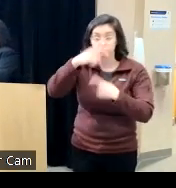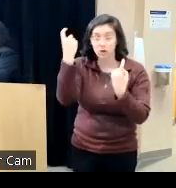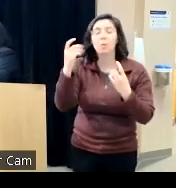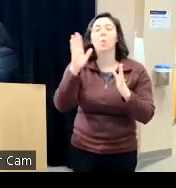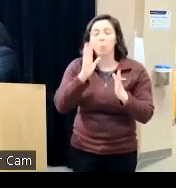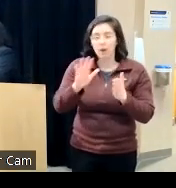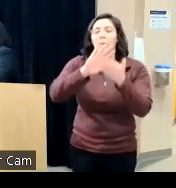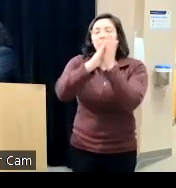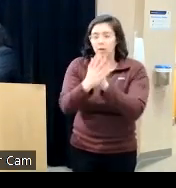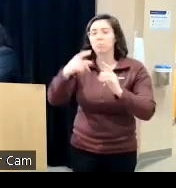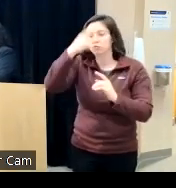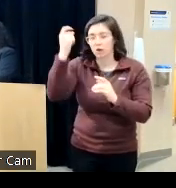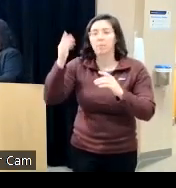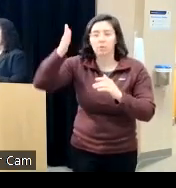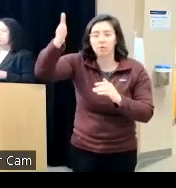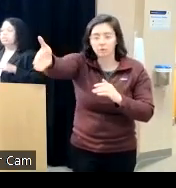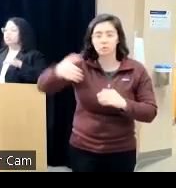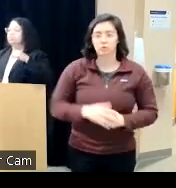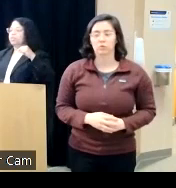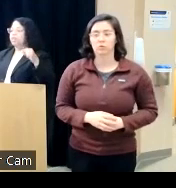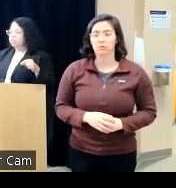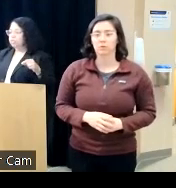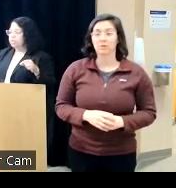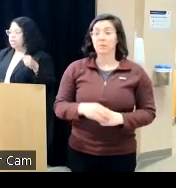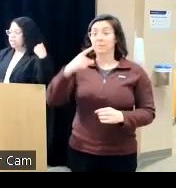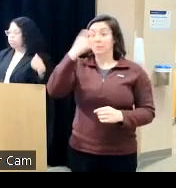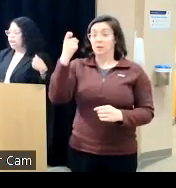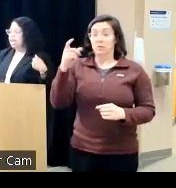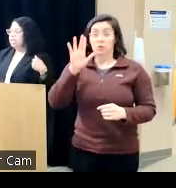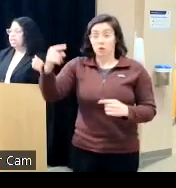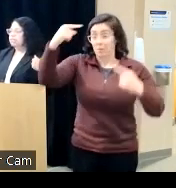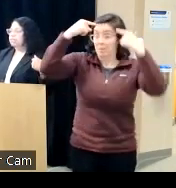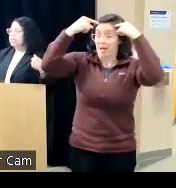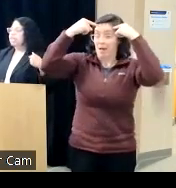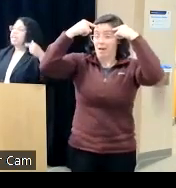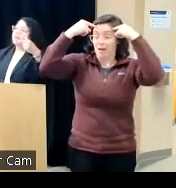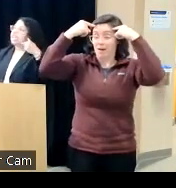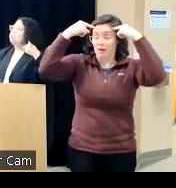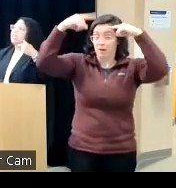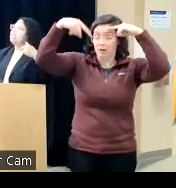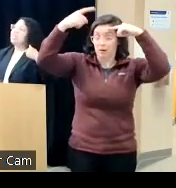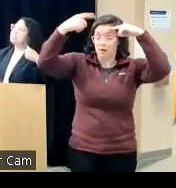to be traumatized in the future because the presumption in their mind is they may not be